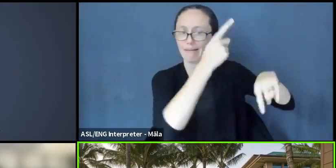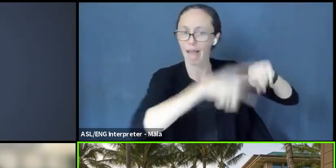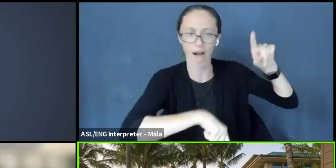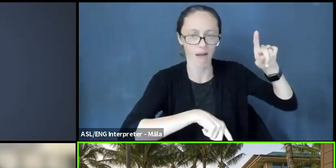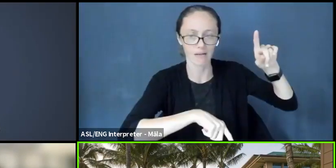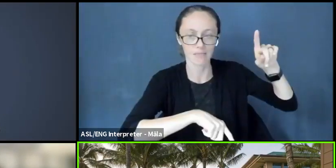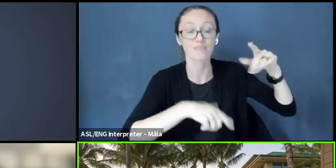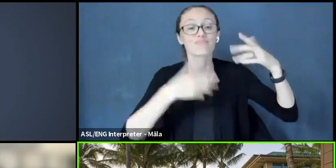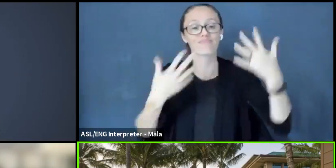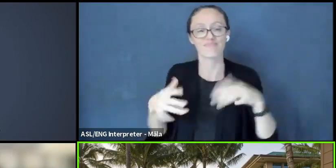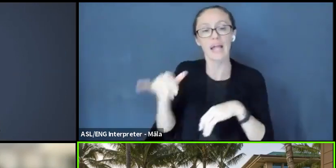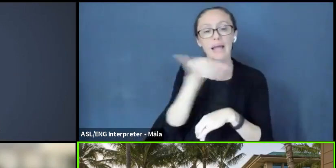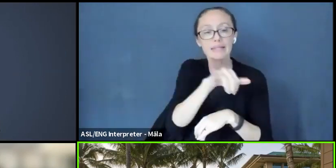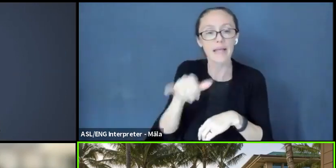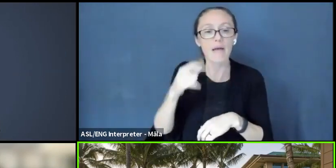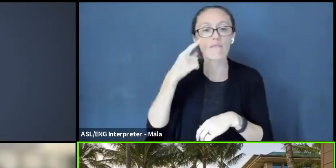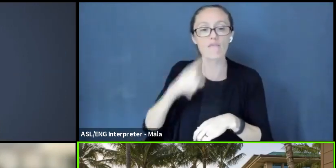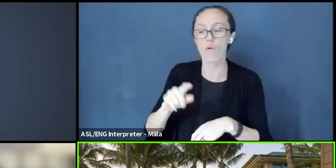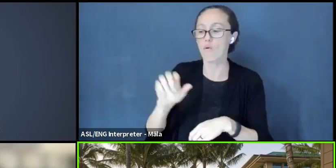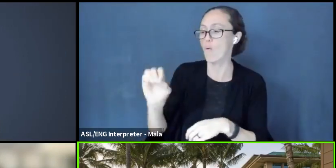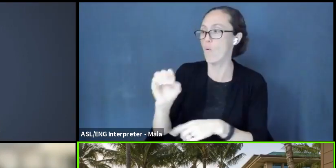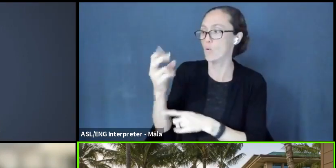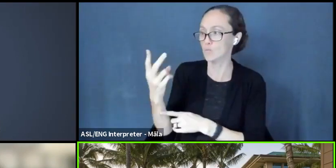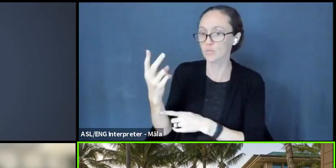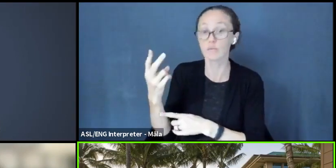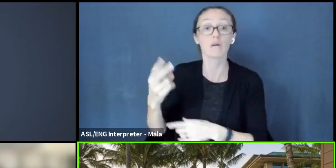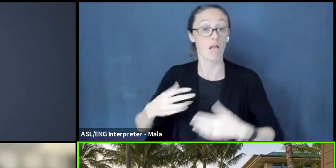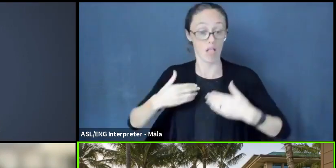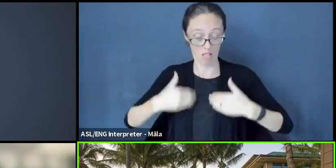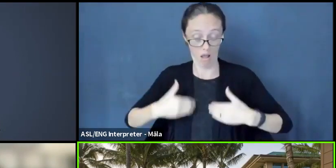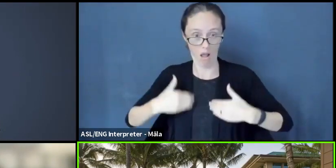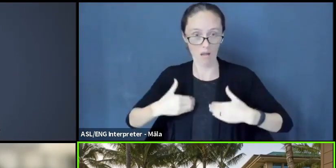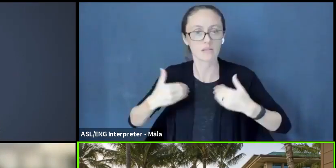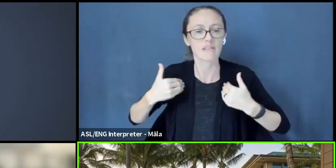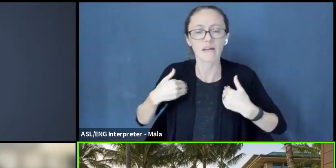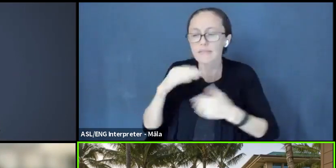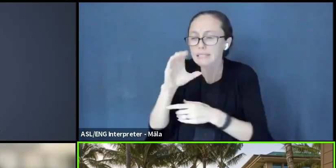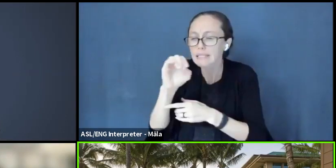Through a very, very thin membrane and into the blood vessels.